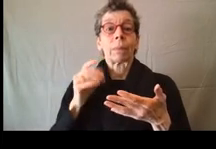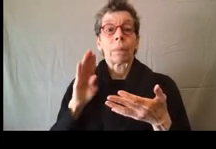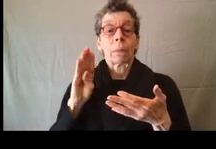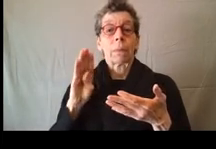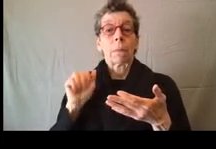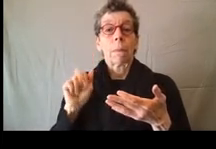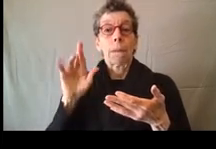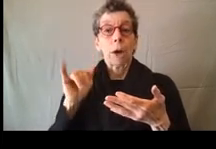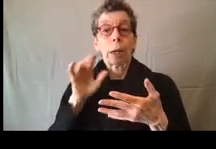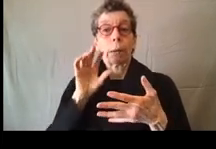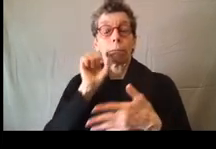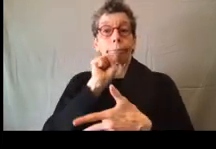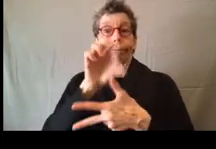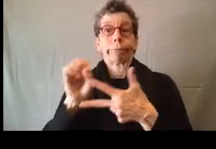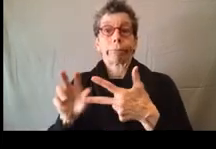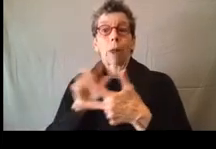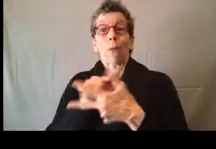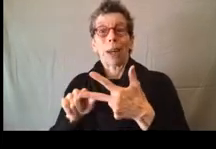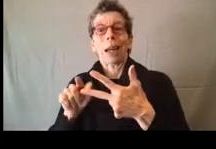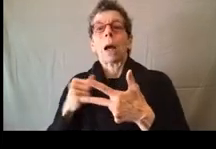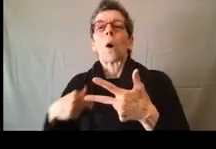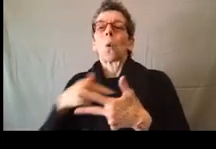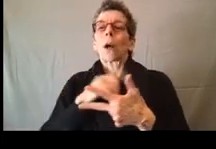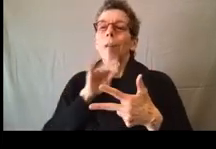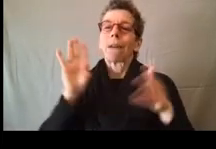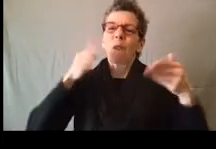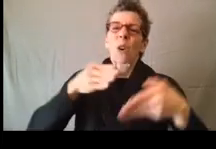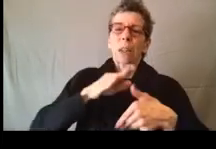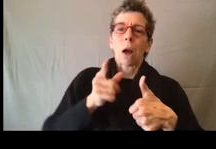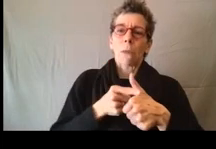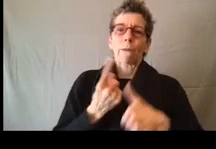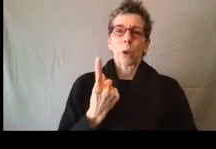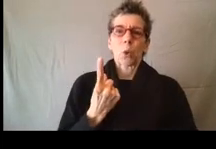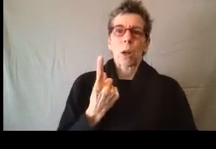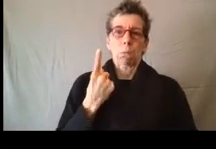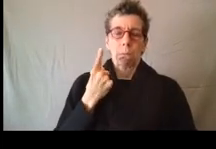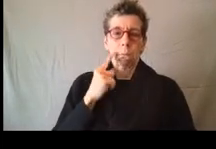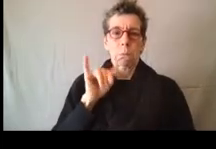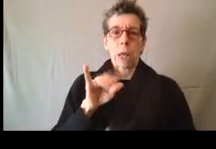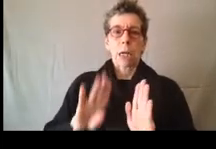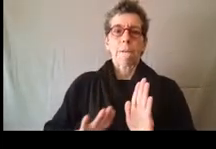studies. Today we will be talking about the first one, which is the development of the